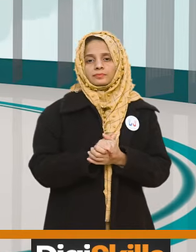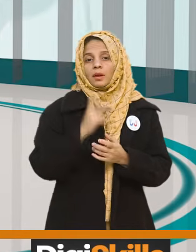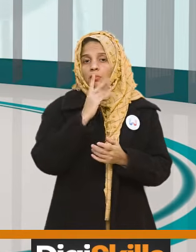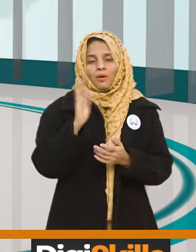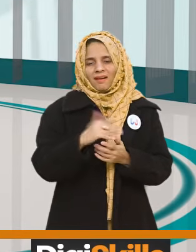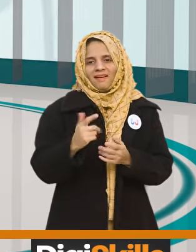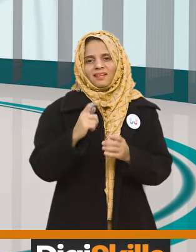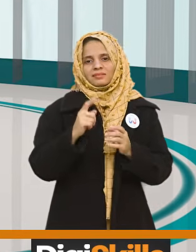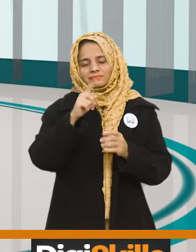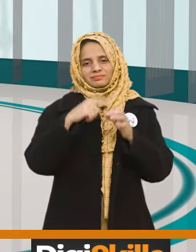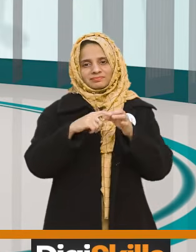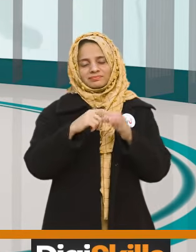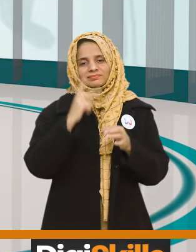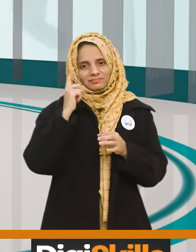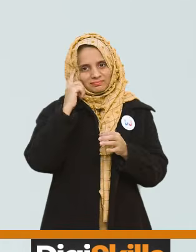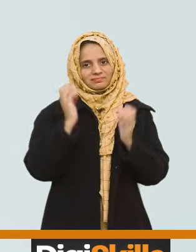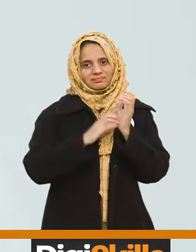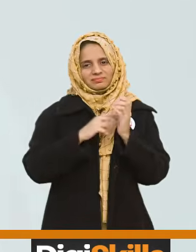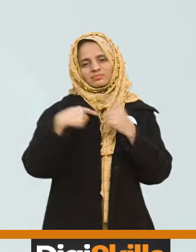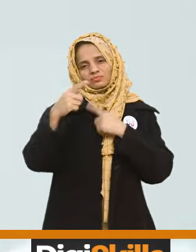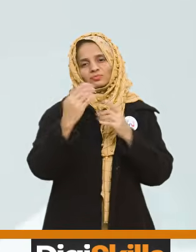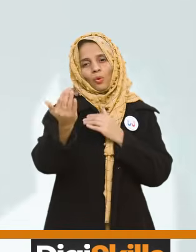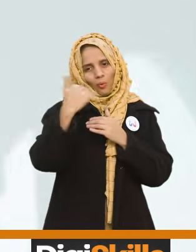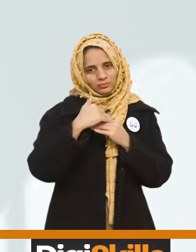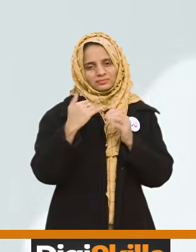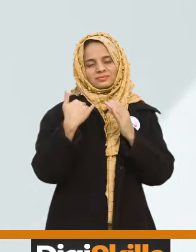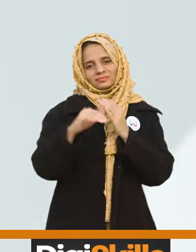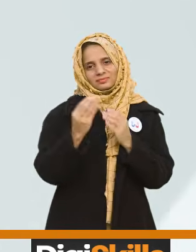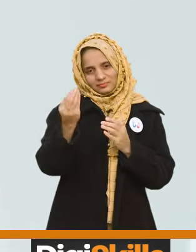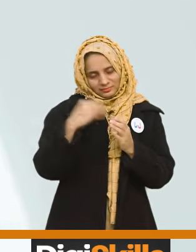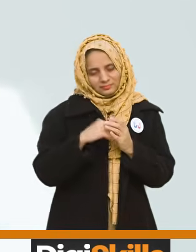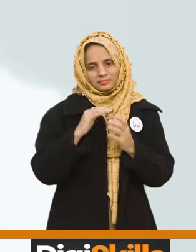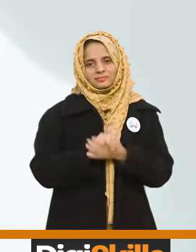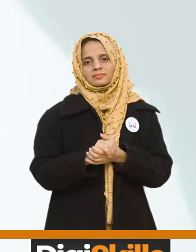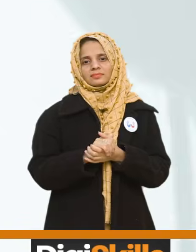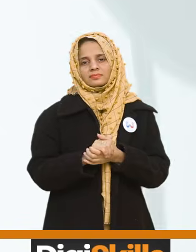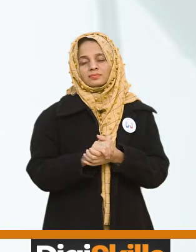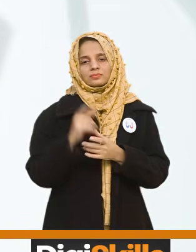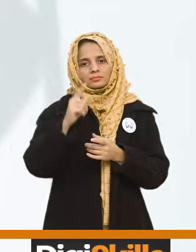What will happen is that when you bring the employer to a Skype or video conversation,